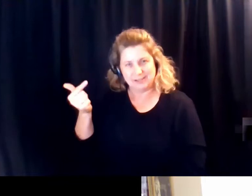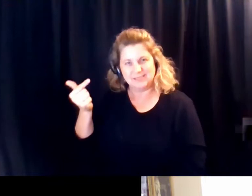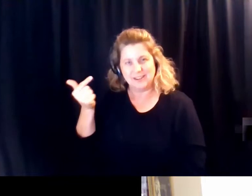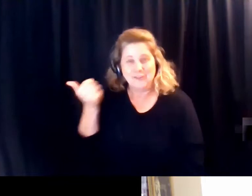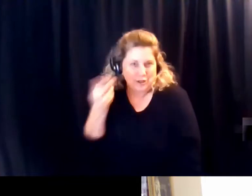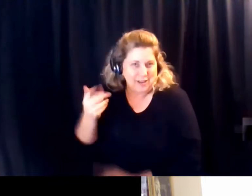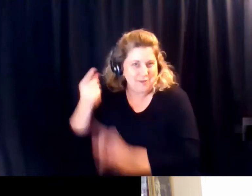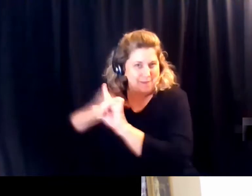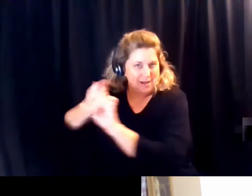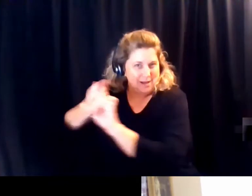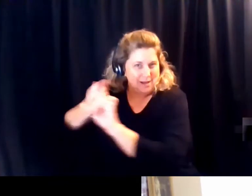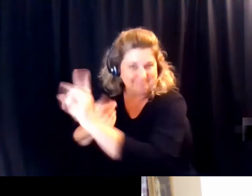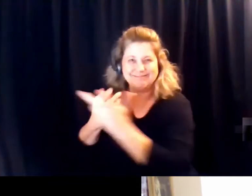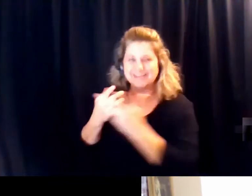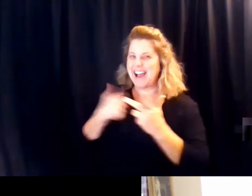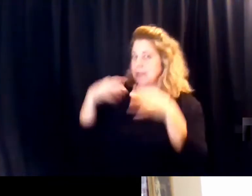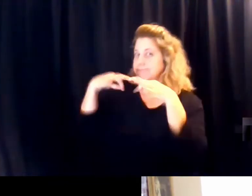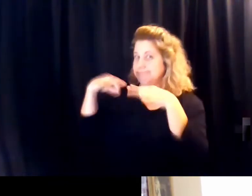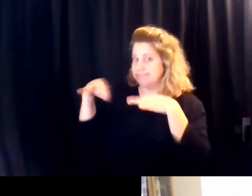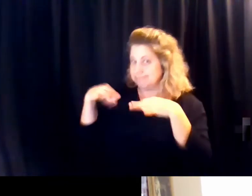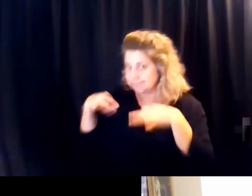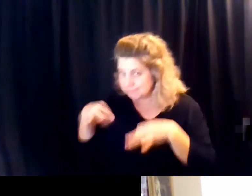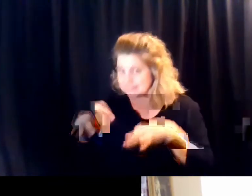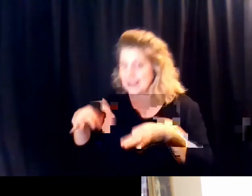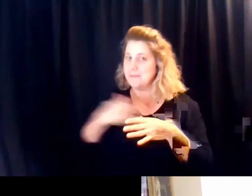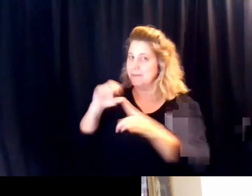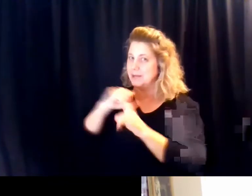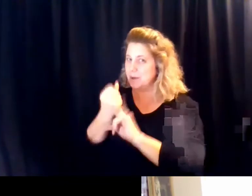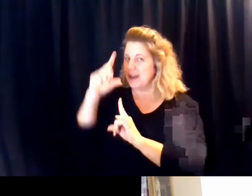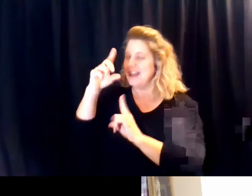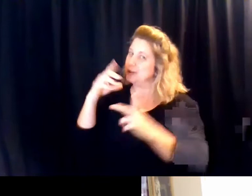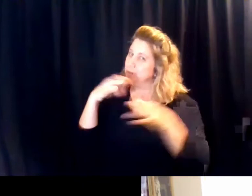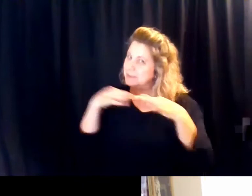Judith Heumann: Purple ish glass with long hearings. Heather Dibblee: Thank you, Judy.